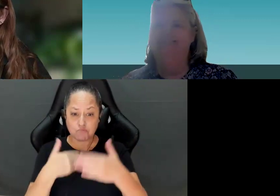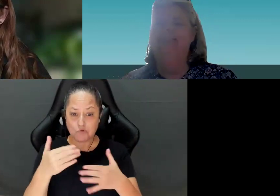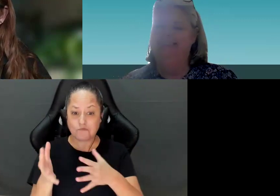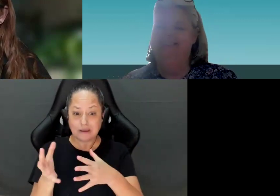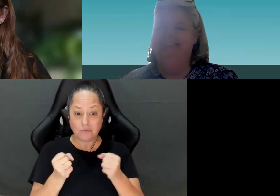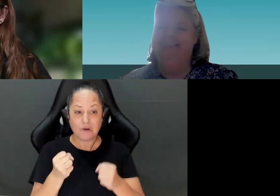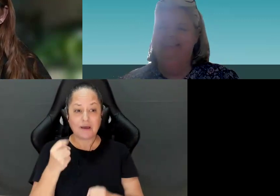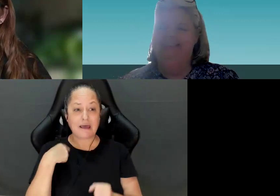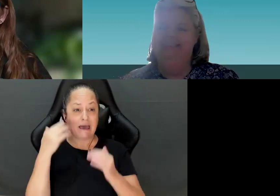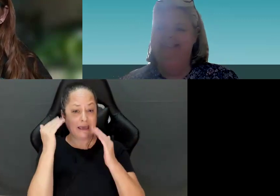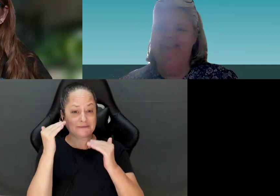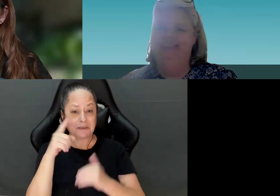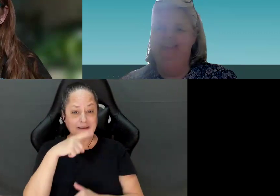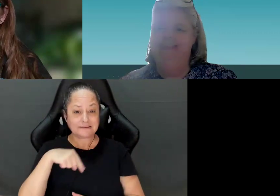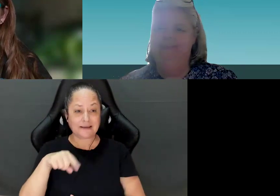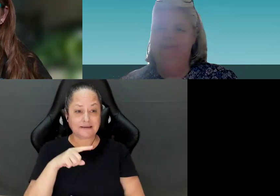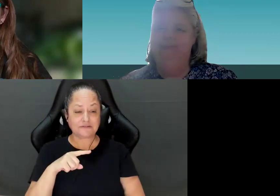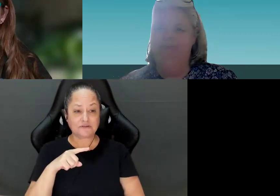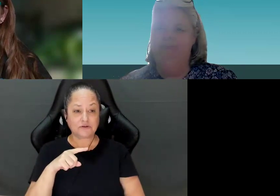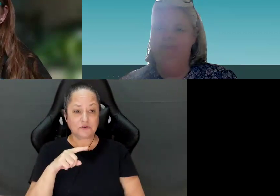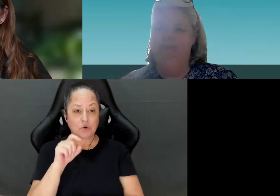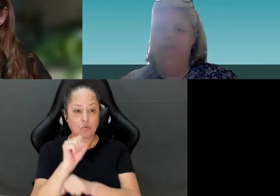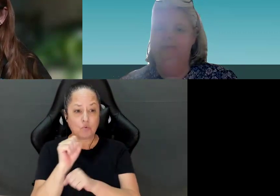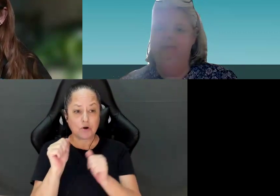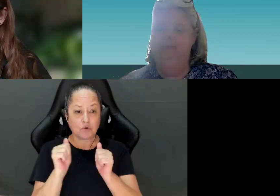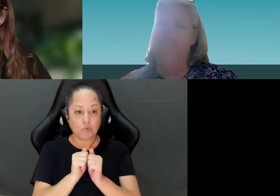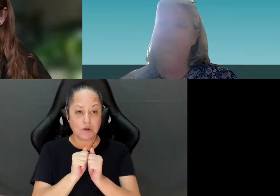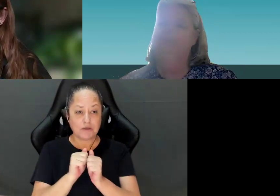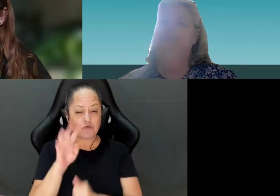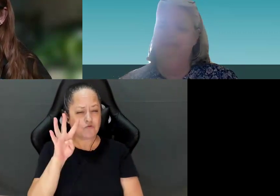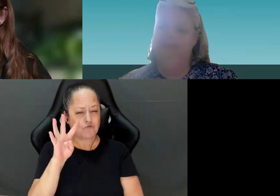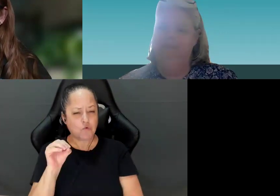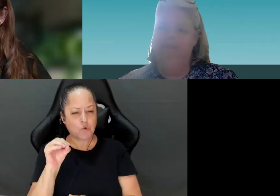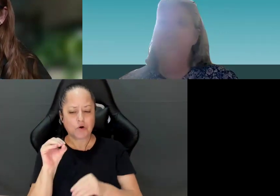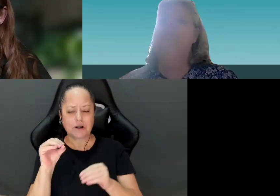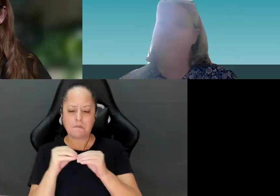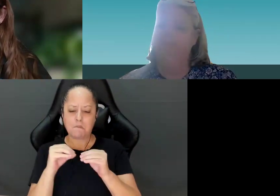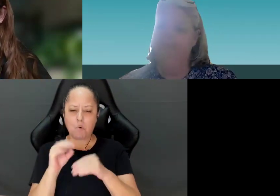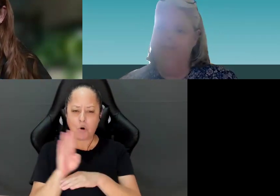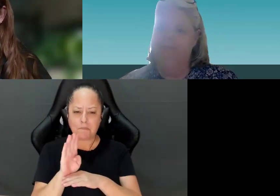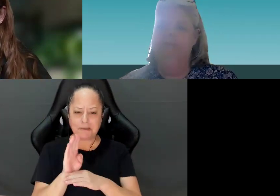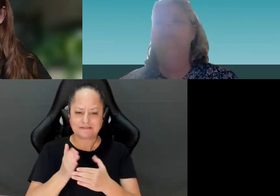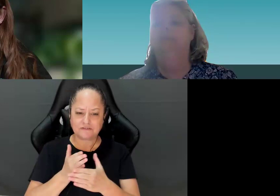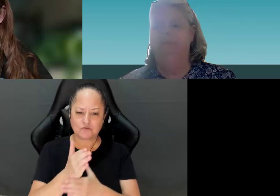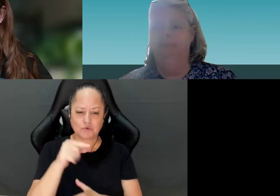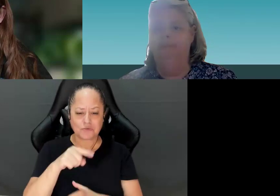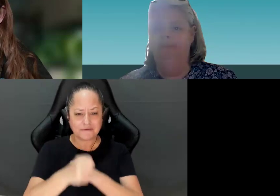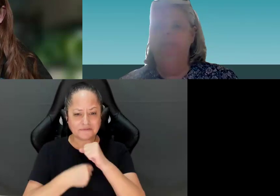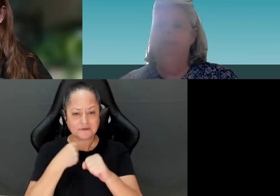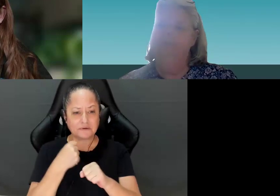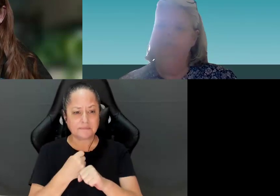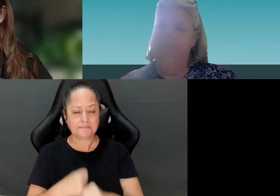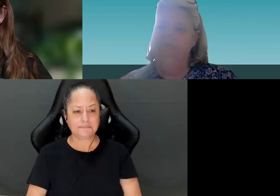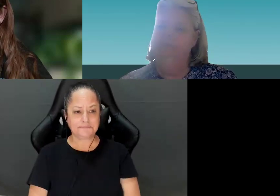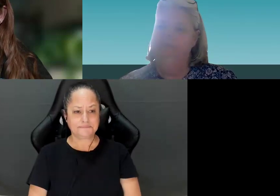I expect us to kind of work with 40 more businesses throughout this year.